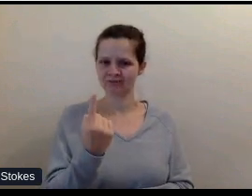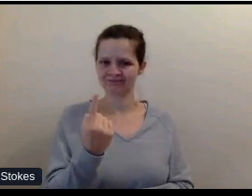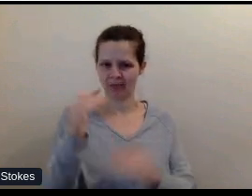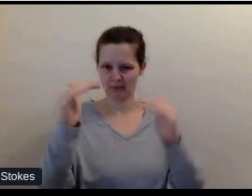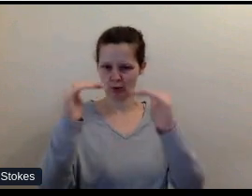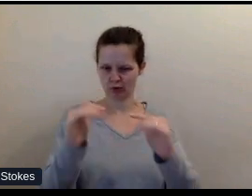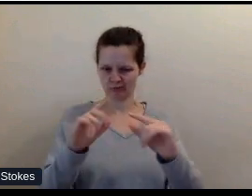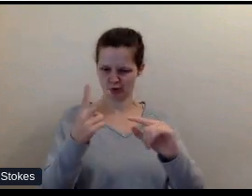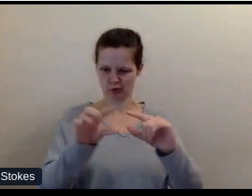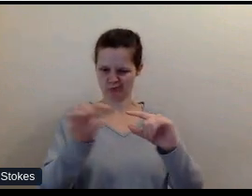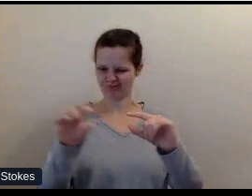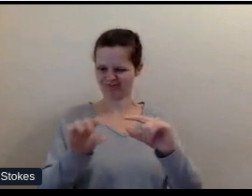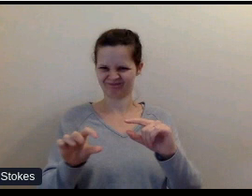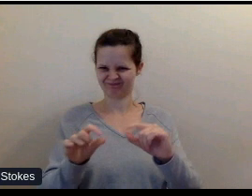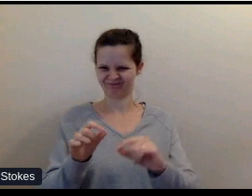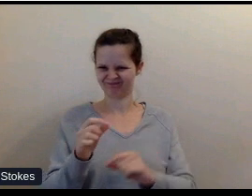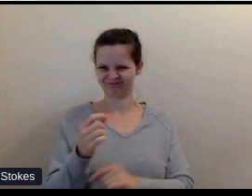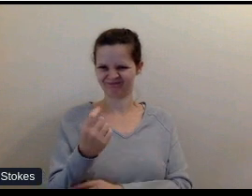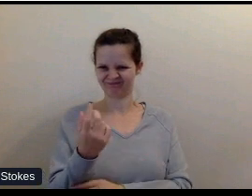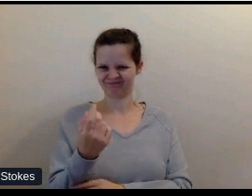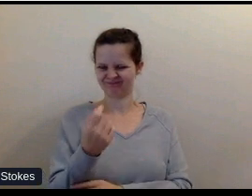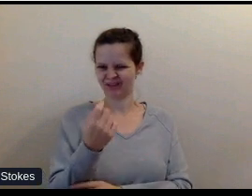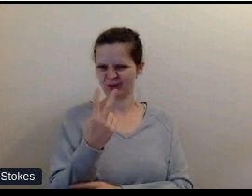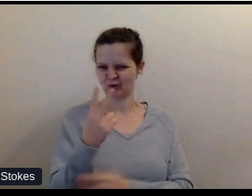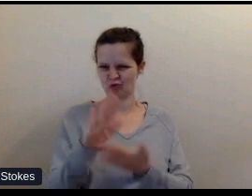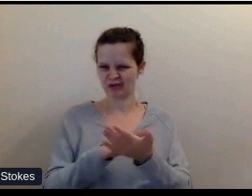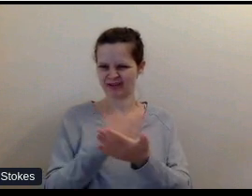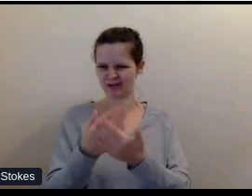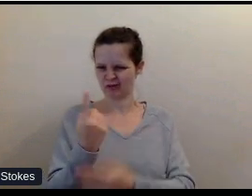only two and one translations respectively and obviously only